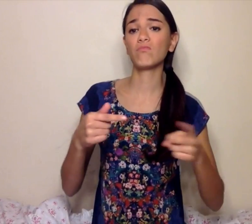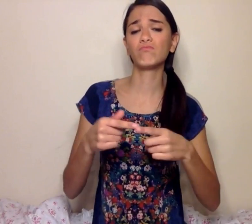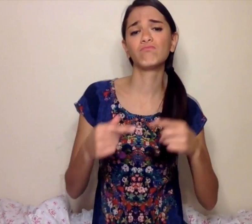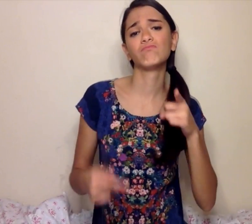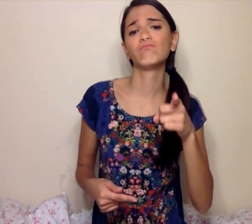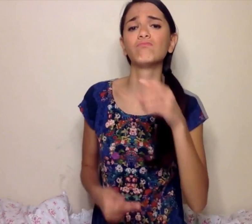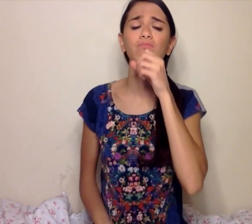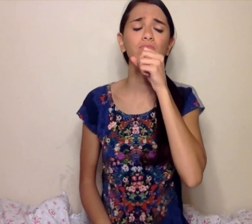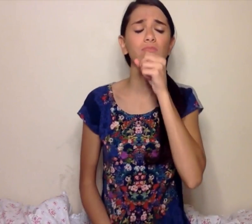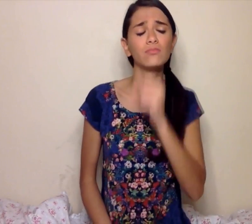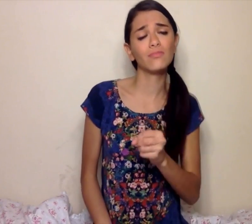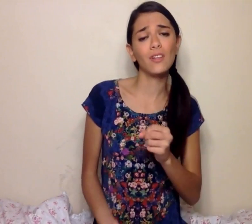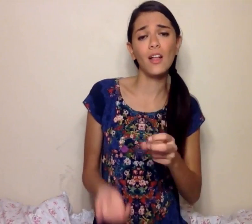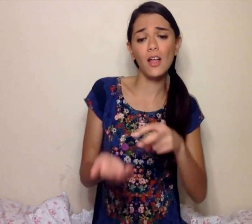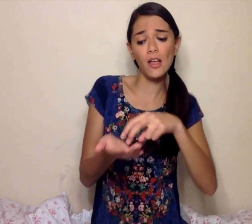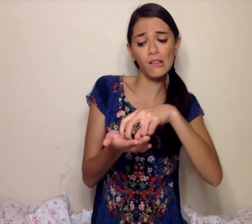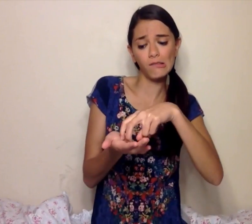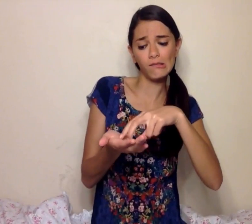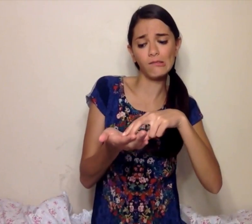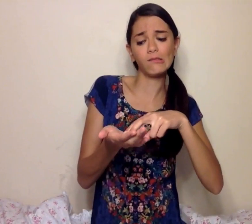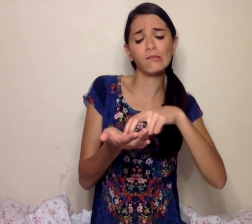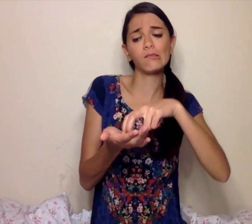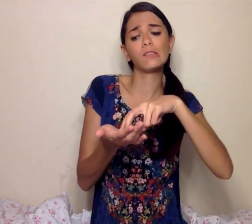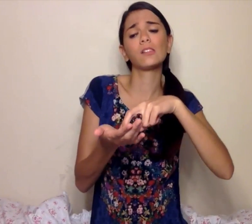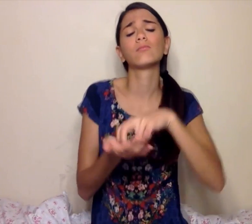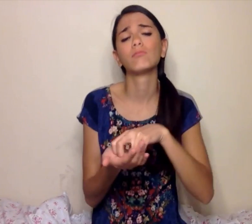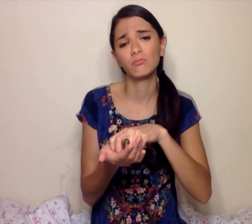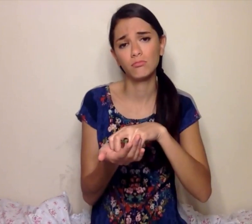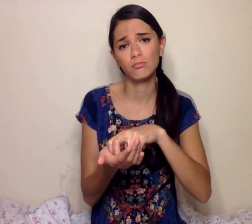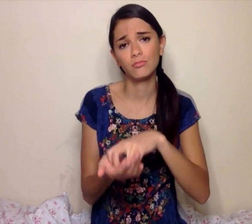When your legs don't work like they used to before